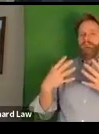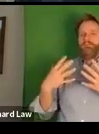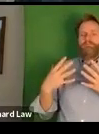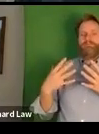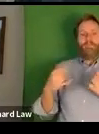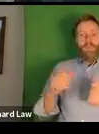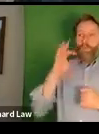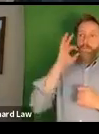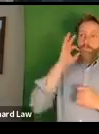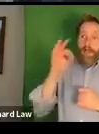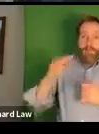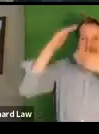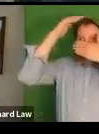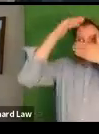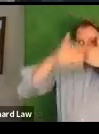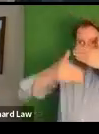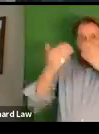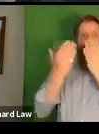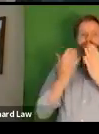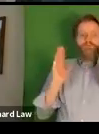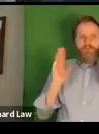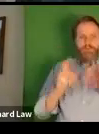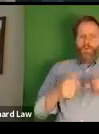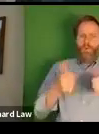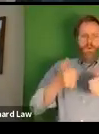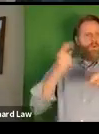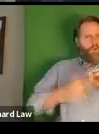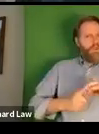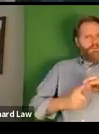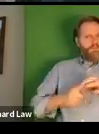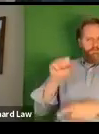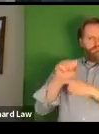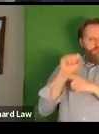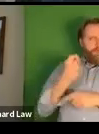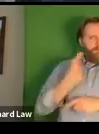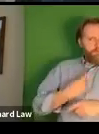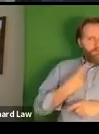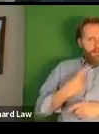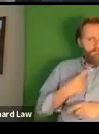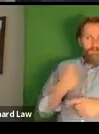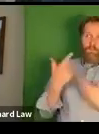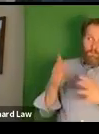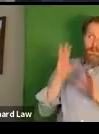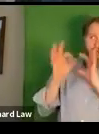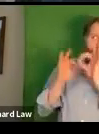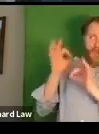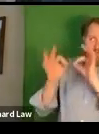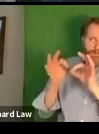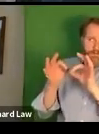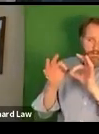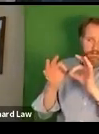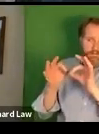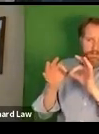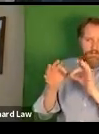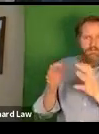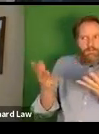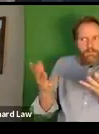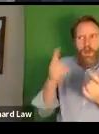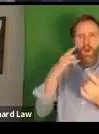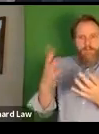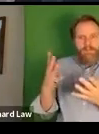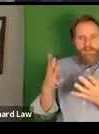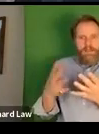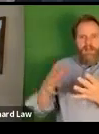quality PPE equipment and we've asked obviously hand sanitizers are not just